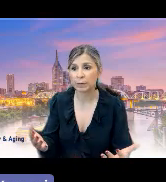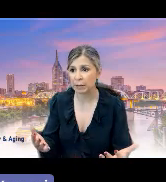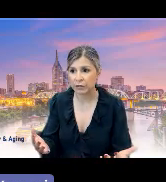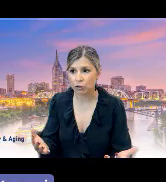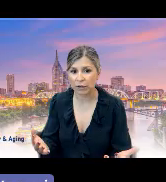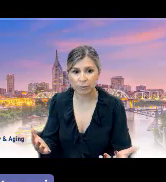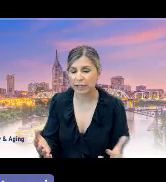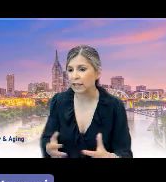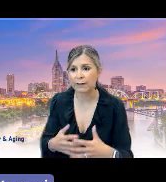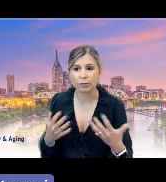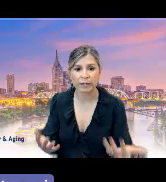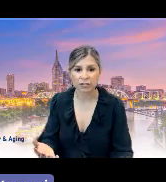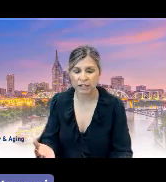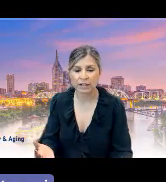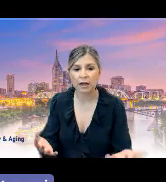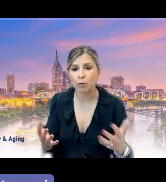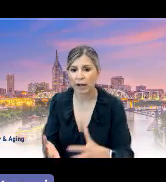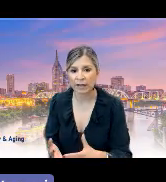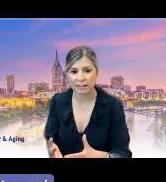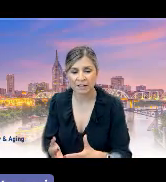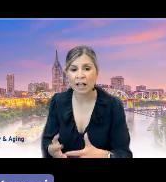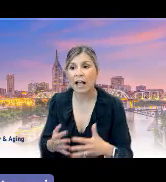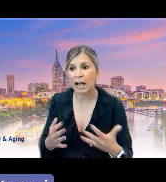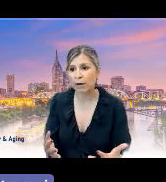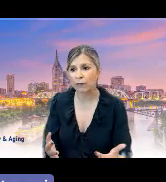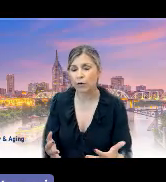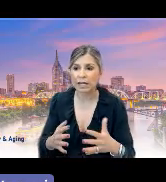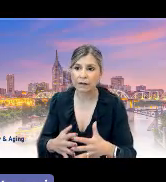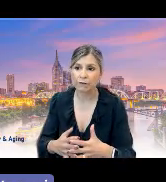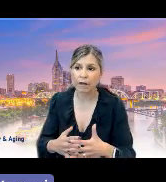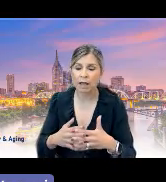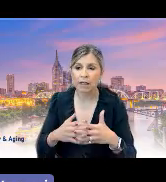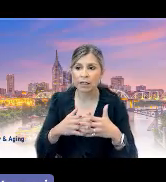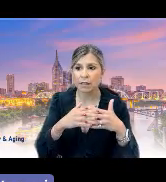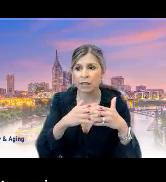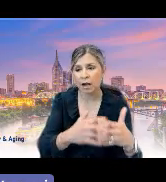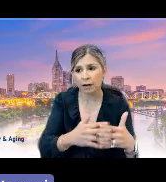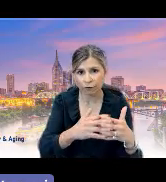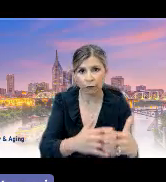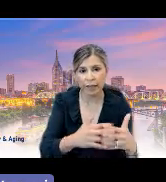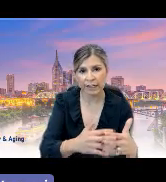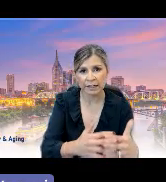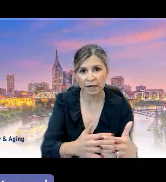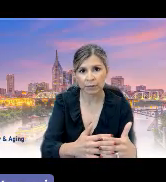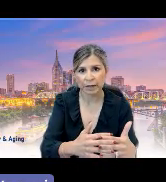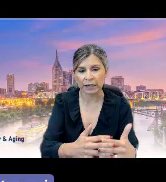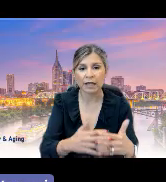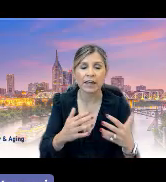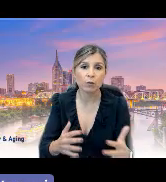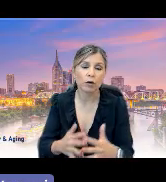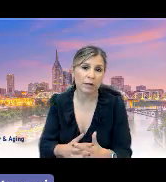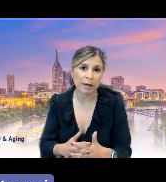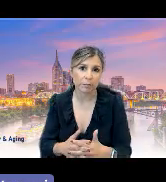make too much money. They have too much in income or assets. However, if not for that income limit, they would be met medic,